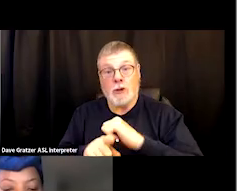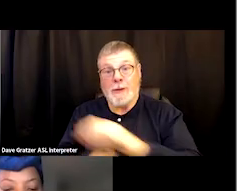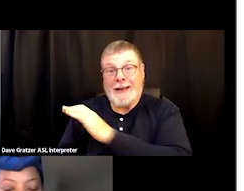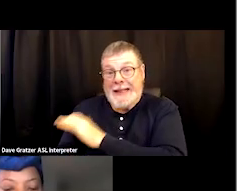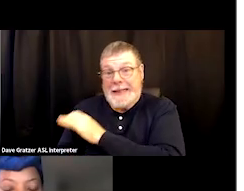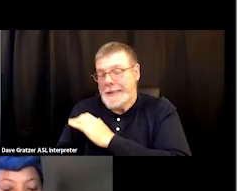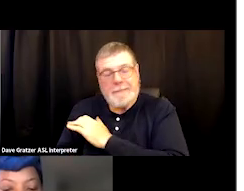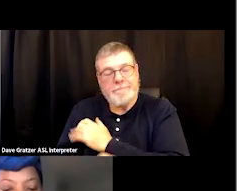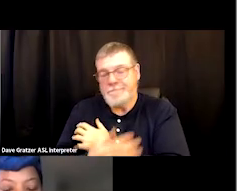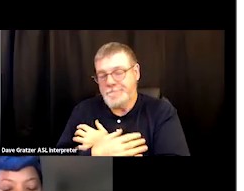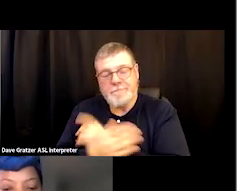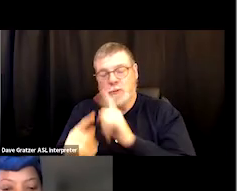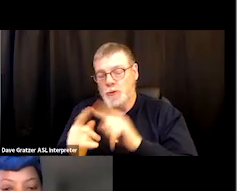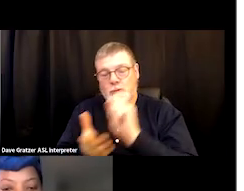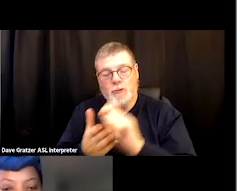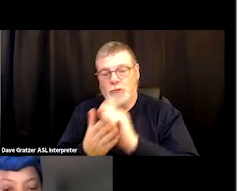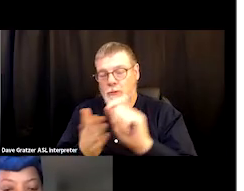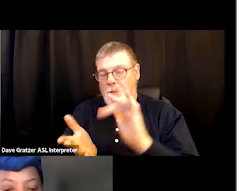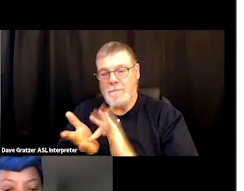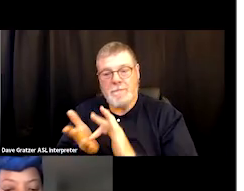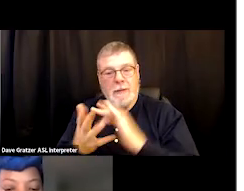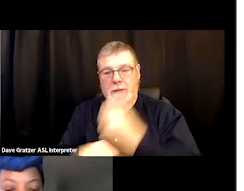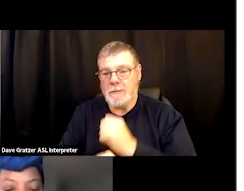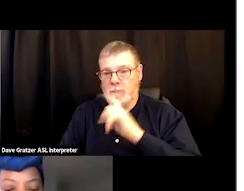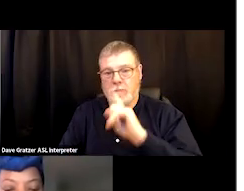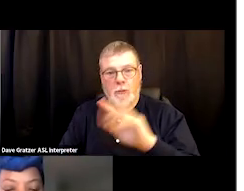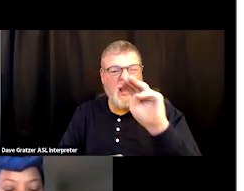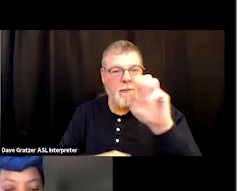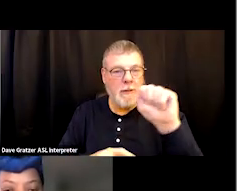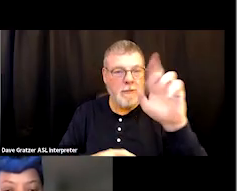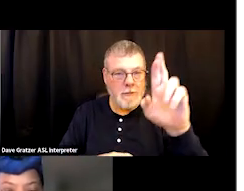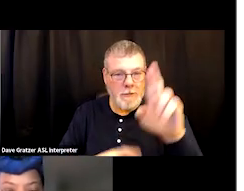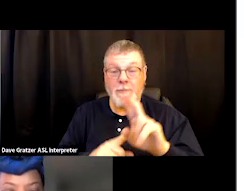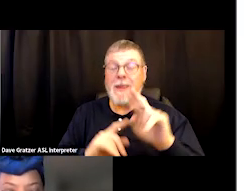in order to write a medical summary report. The medical summary report is really like a letter